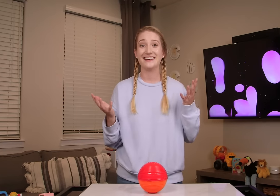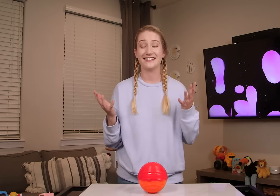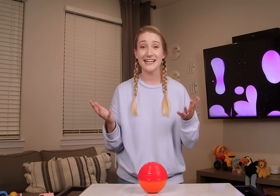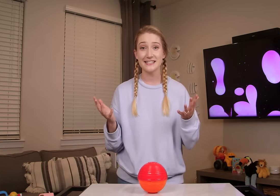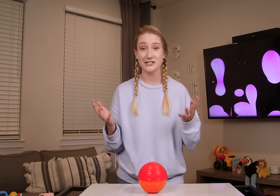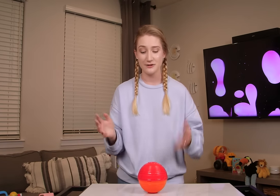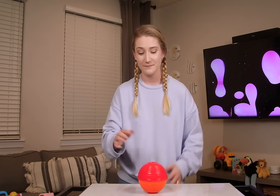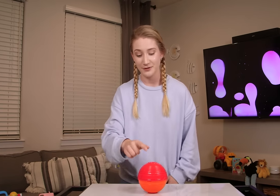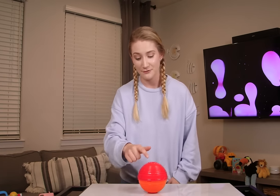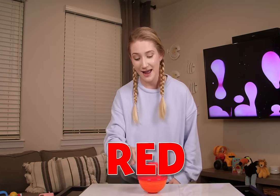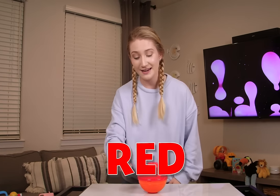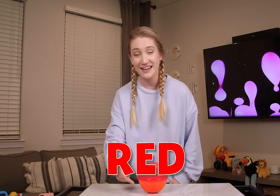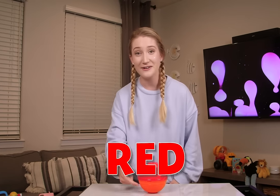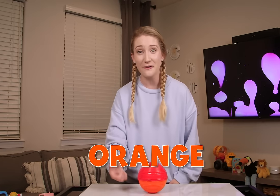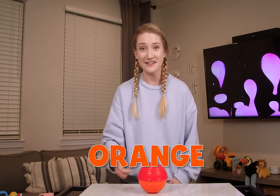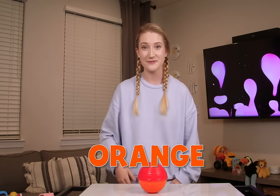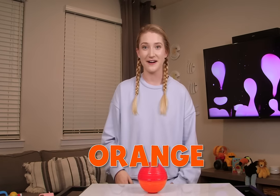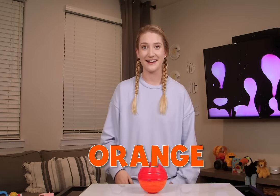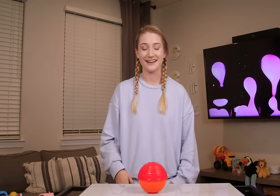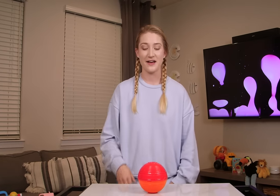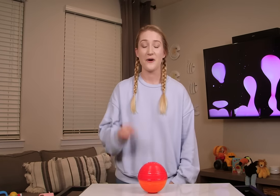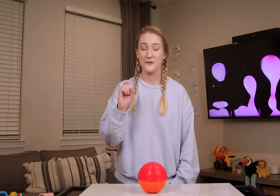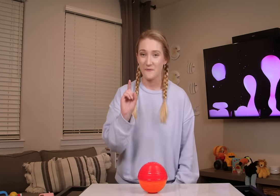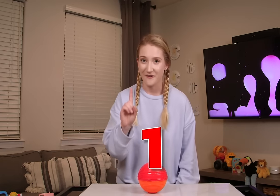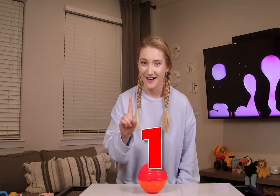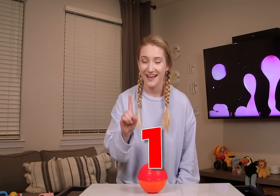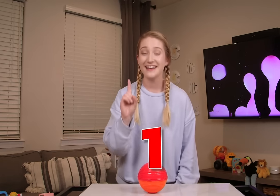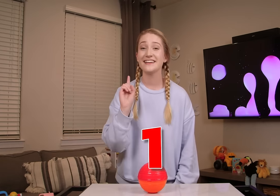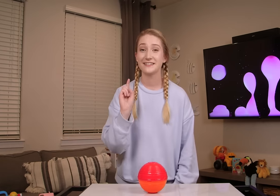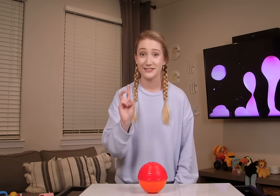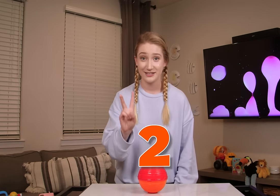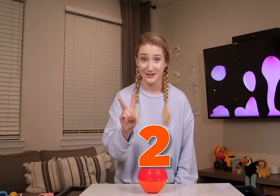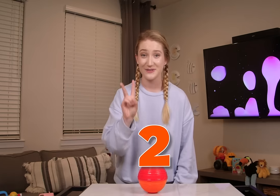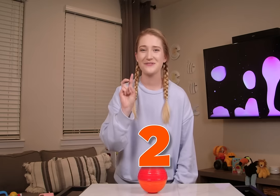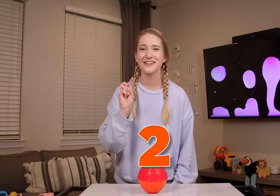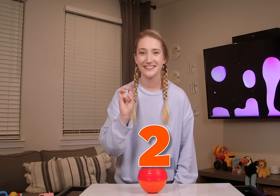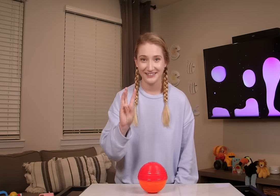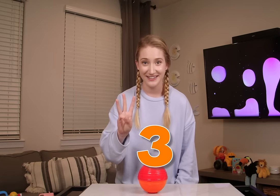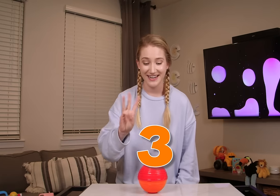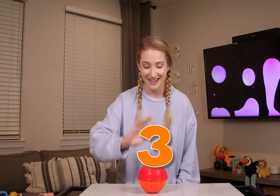Now let's do the red and orange one. One, two, three, Three.